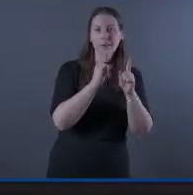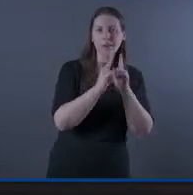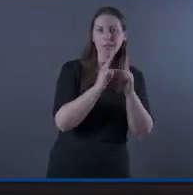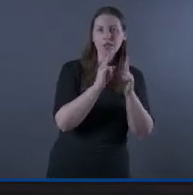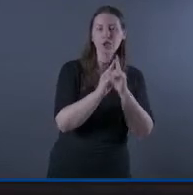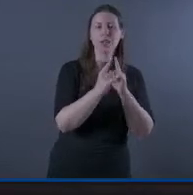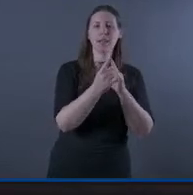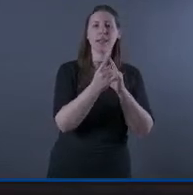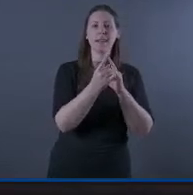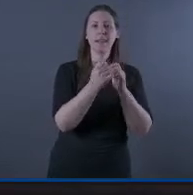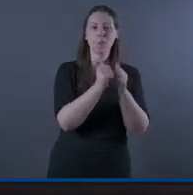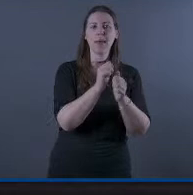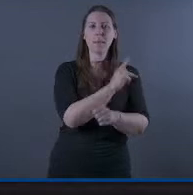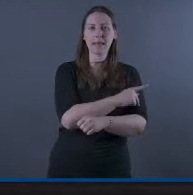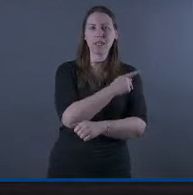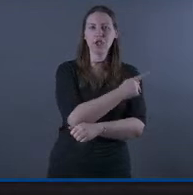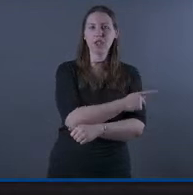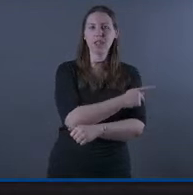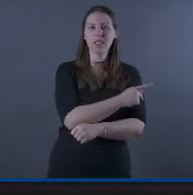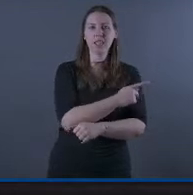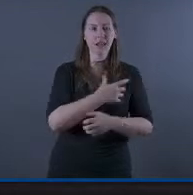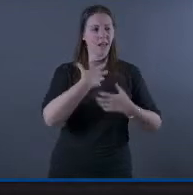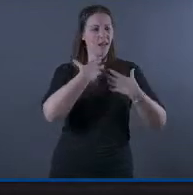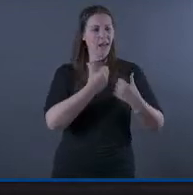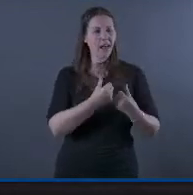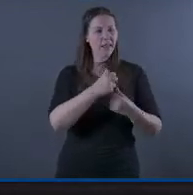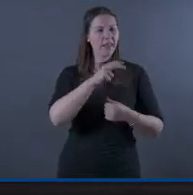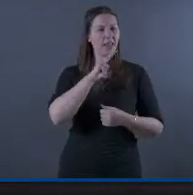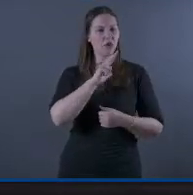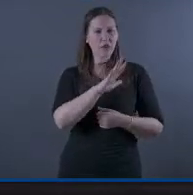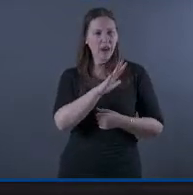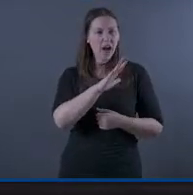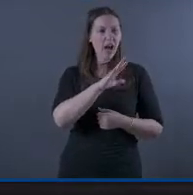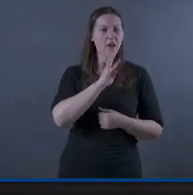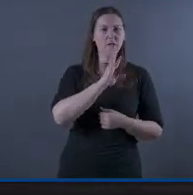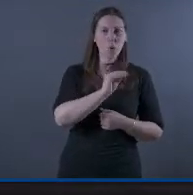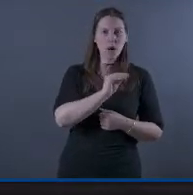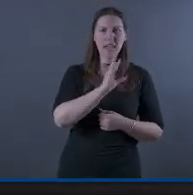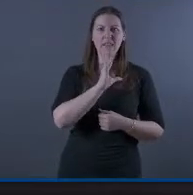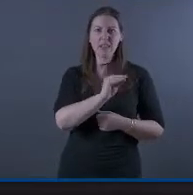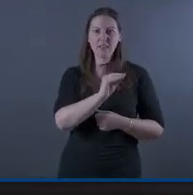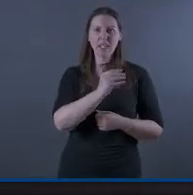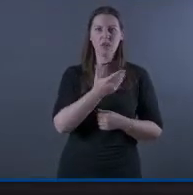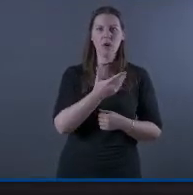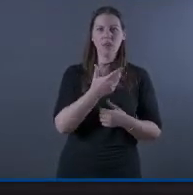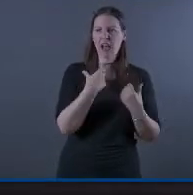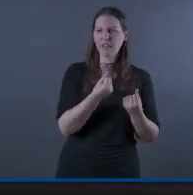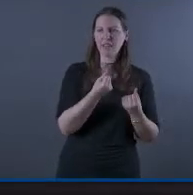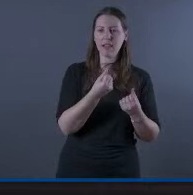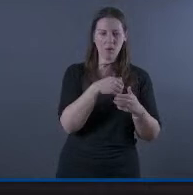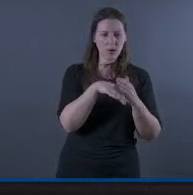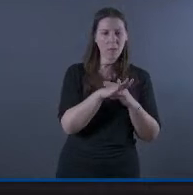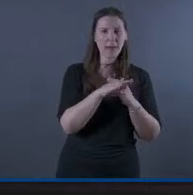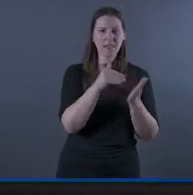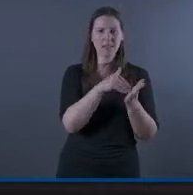40, 50 year old very healthy individual would come in and I would say, "Do you wanna get a flu shot?" And they would say, "I'm not actually worried about getting the flu.